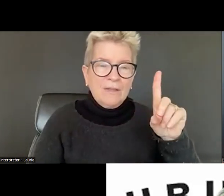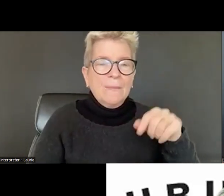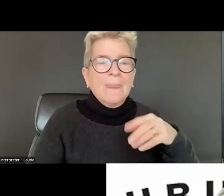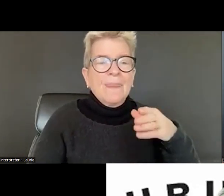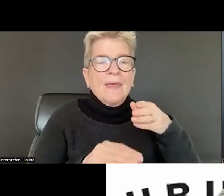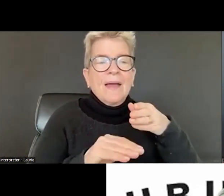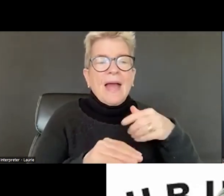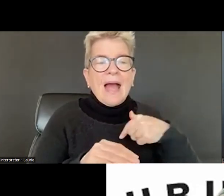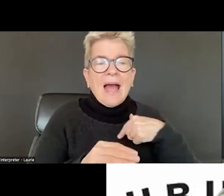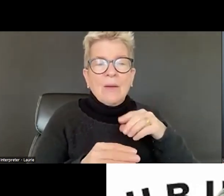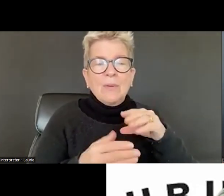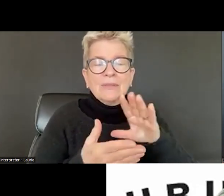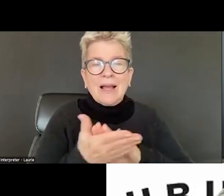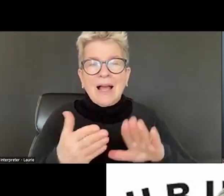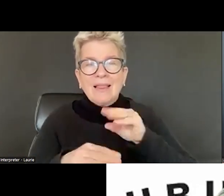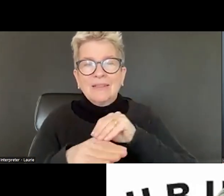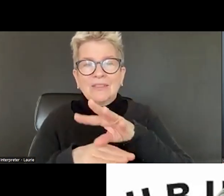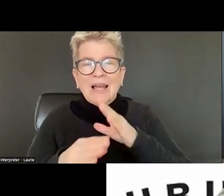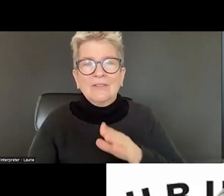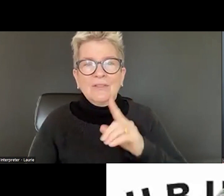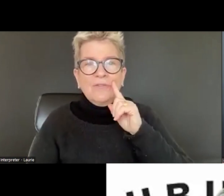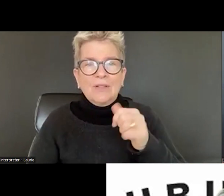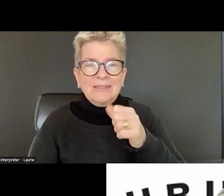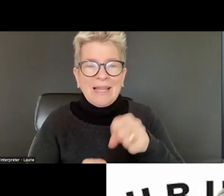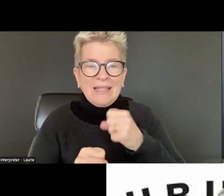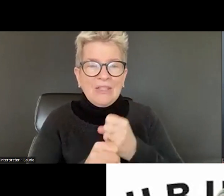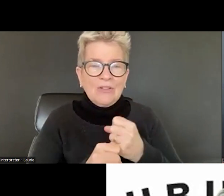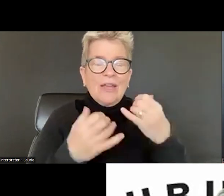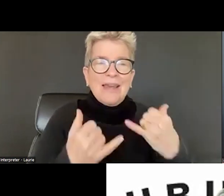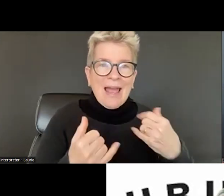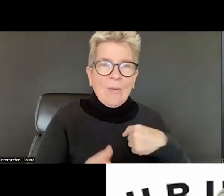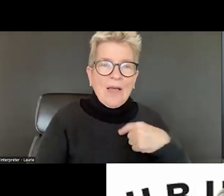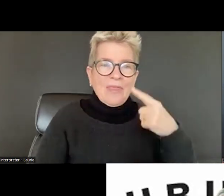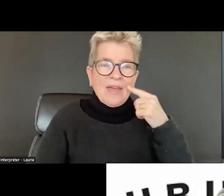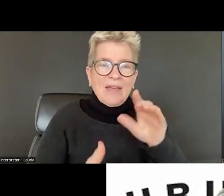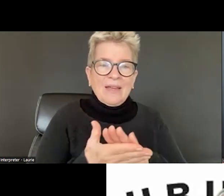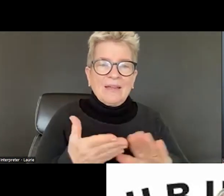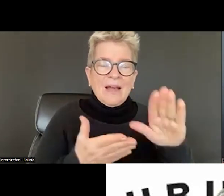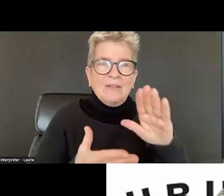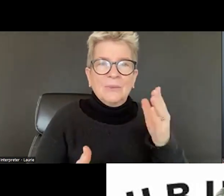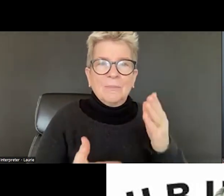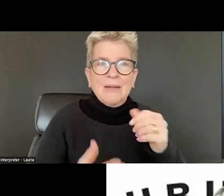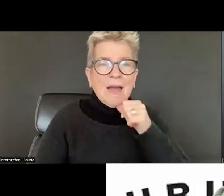a college counselor for 10 years I now am of the mind that college might not be a four-year College